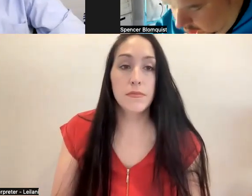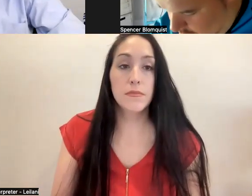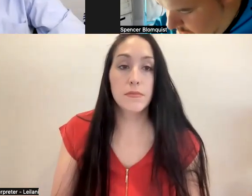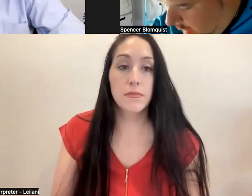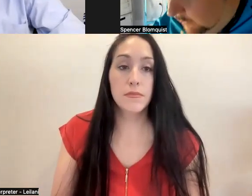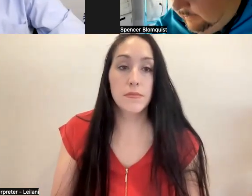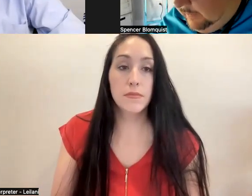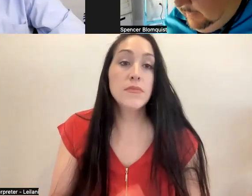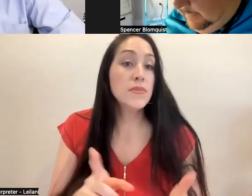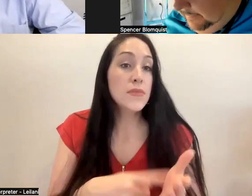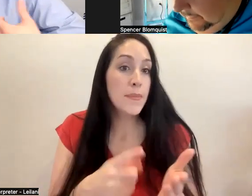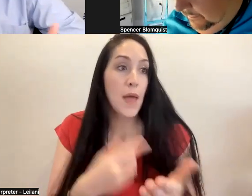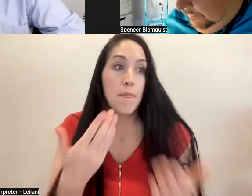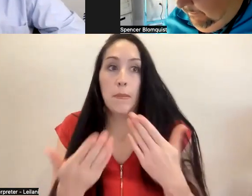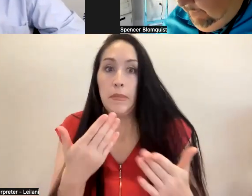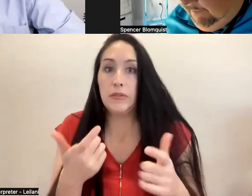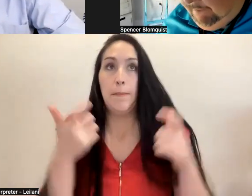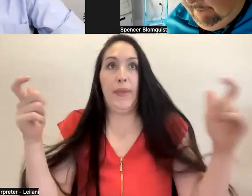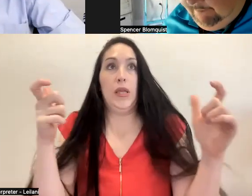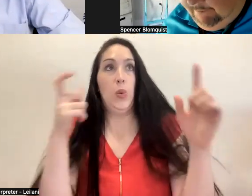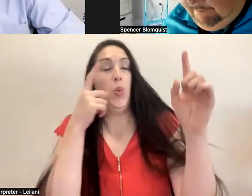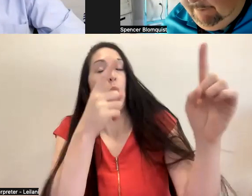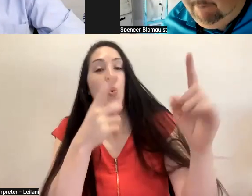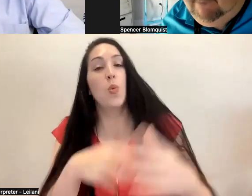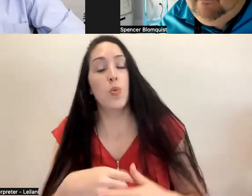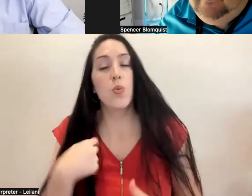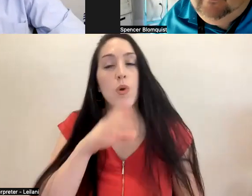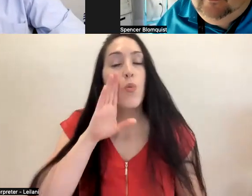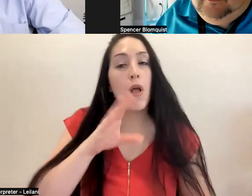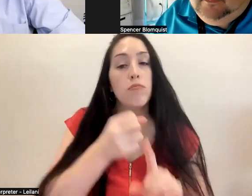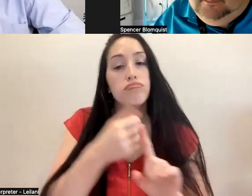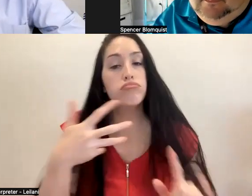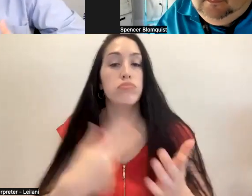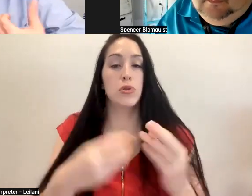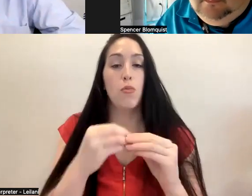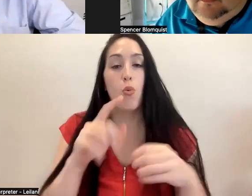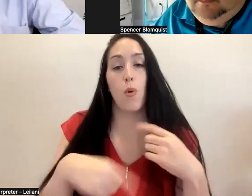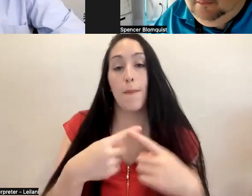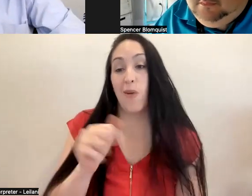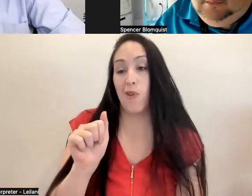little bit about how able account to be used is a great way to have family and friends